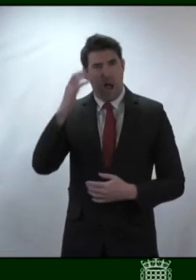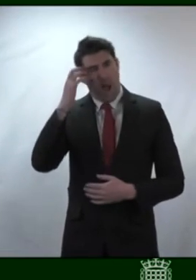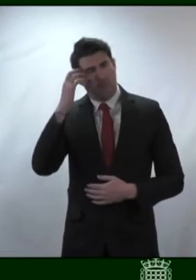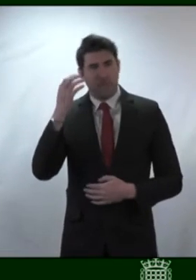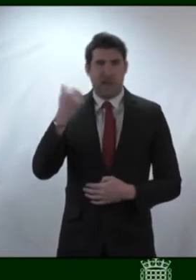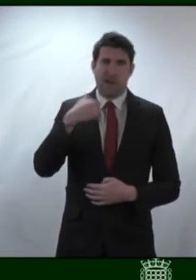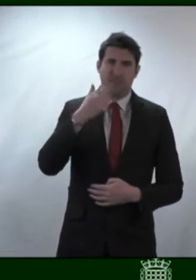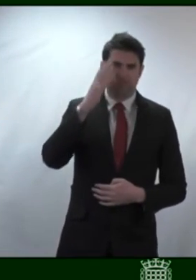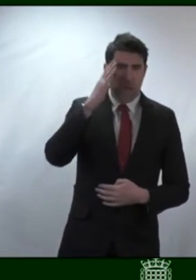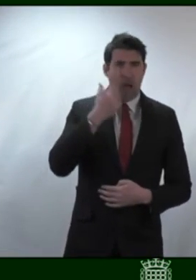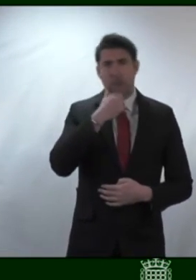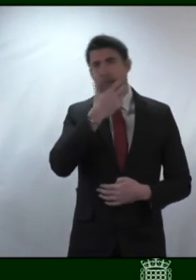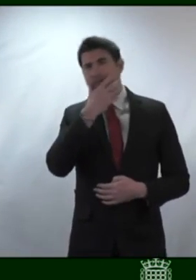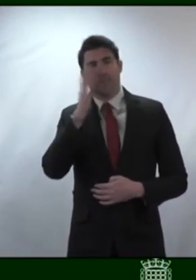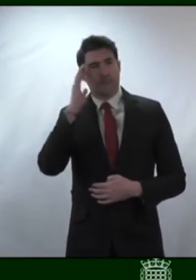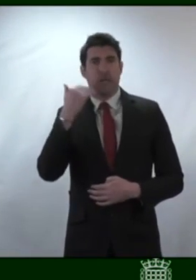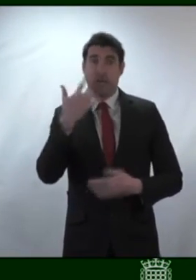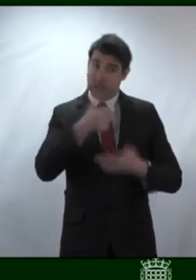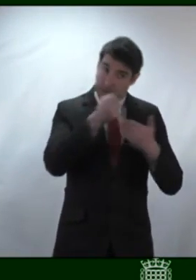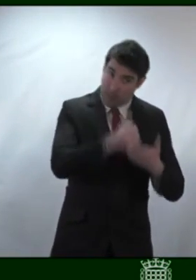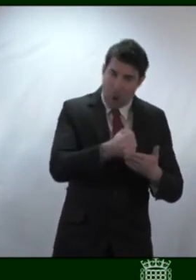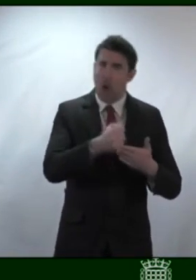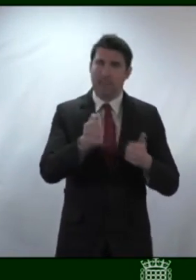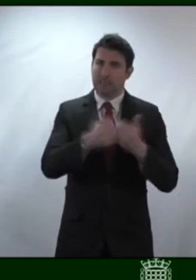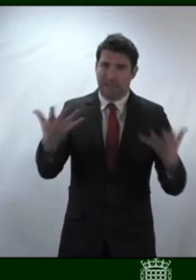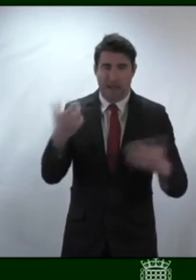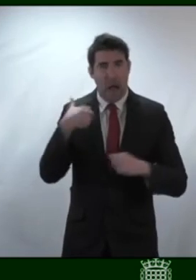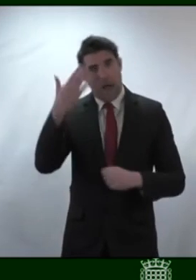to abstain. He could not make up his mind about Brexit, we all seem to remember. We do not know